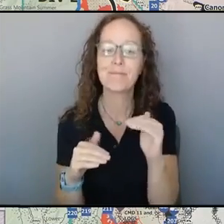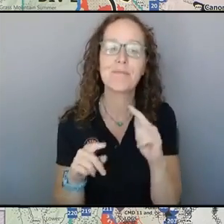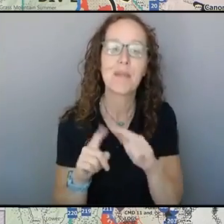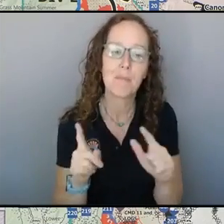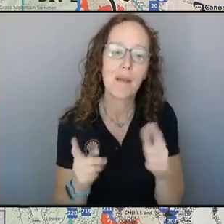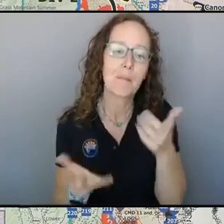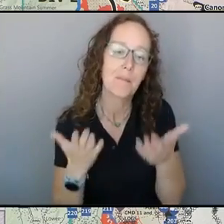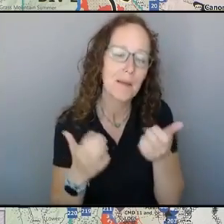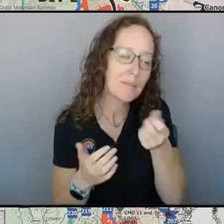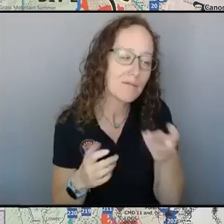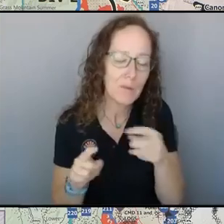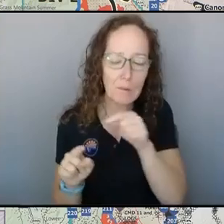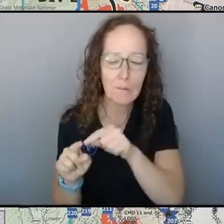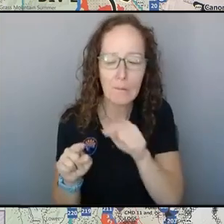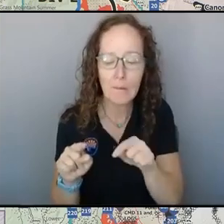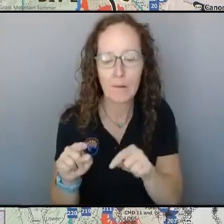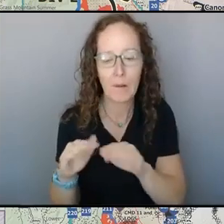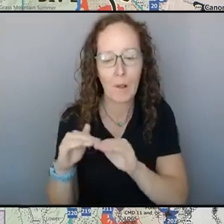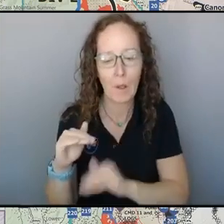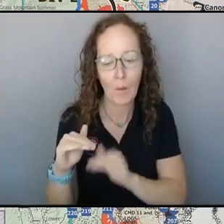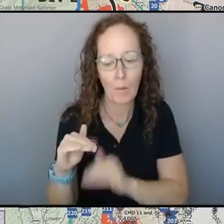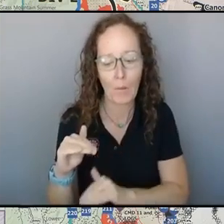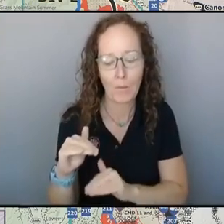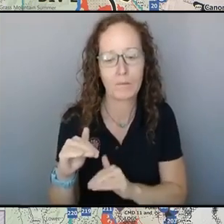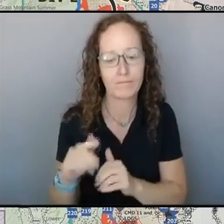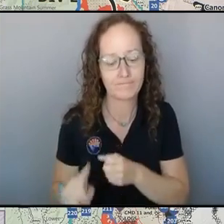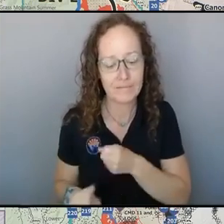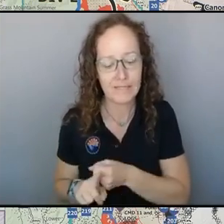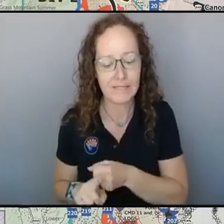that we might see get down into the 8 or 9% range but for